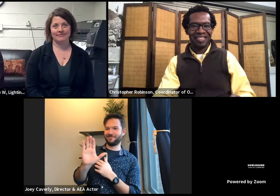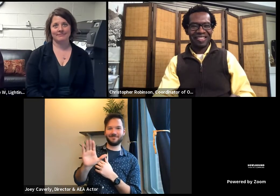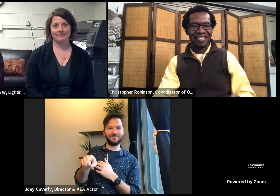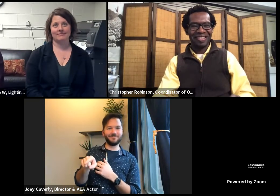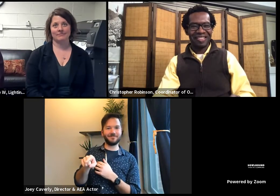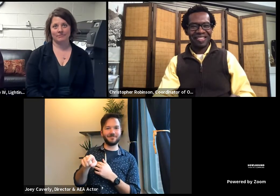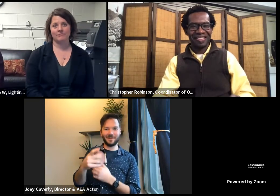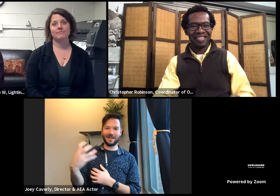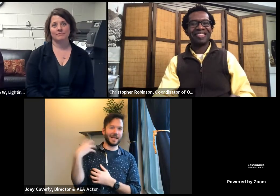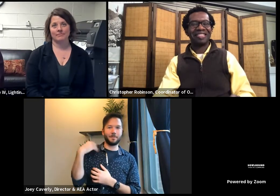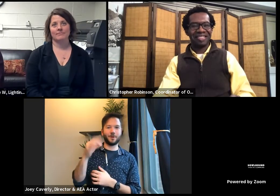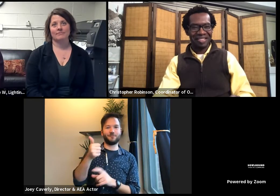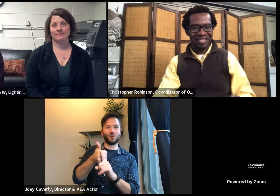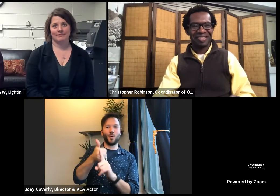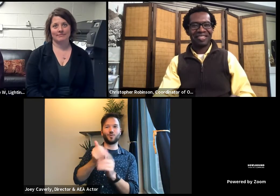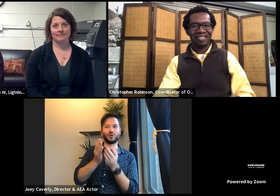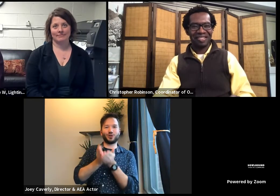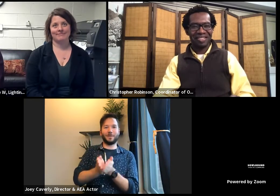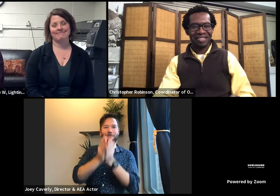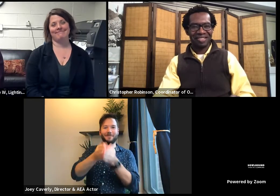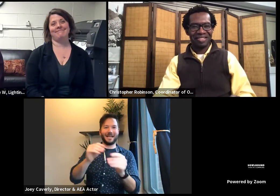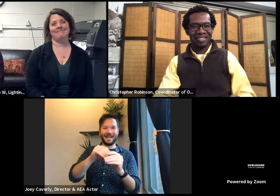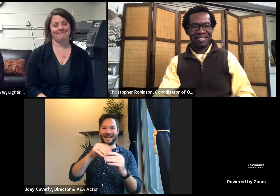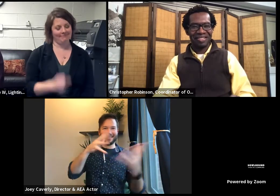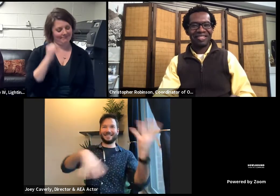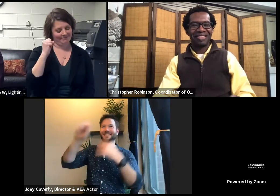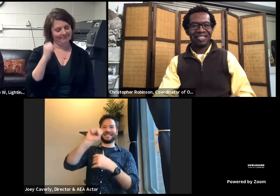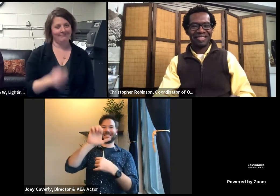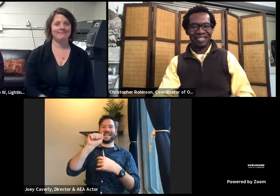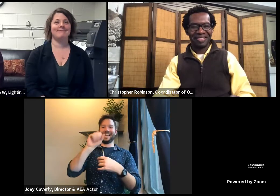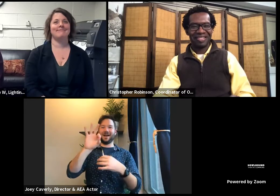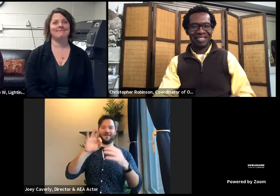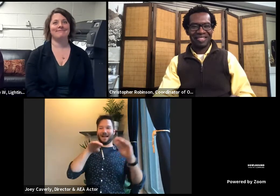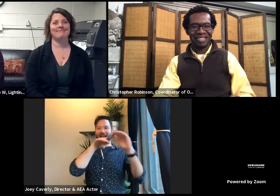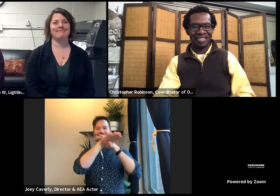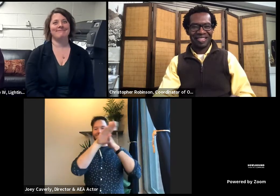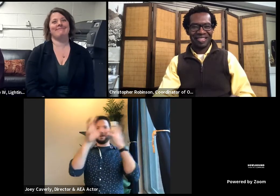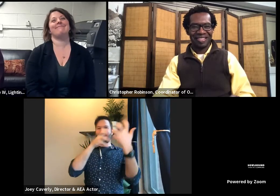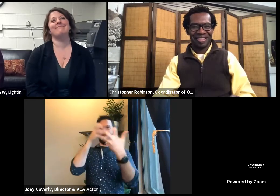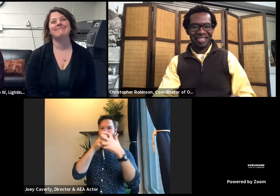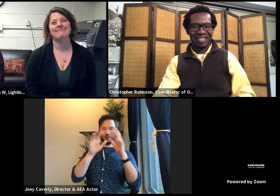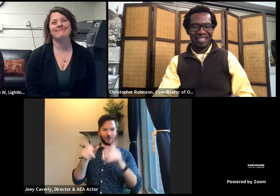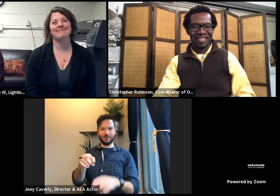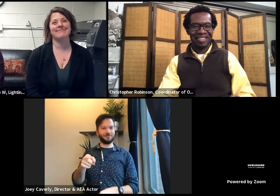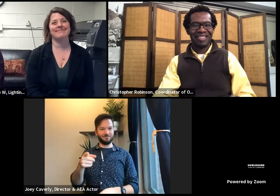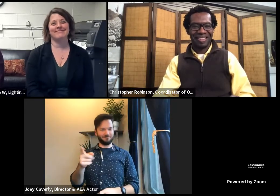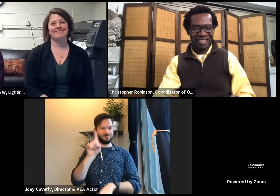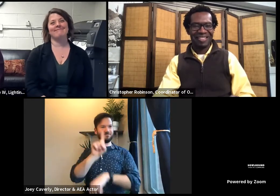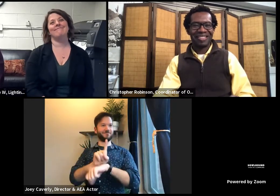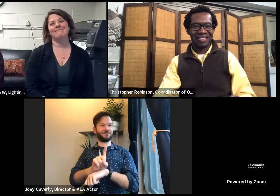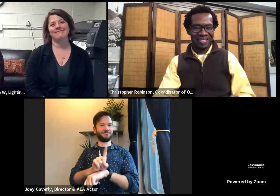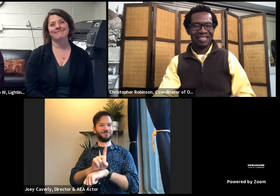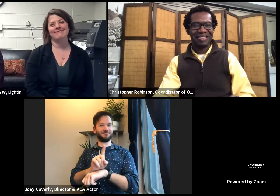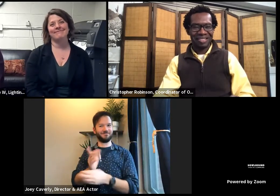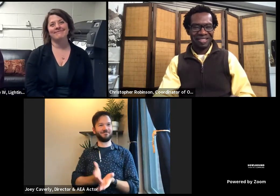She was able to navigate and be the captain of her own ship on the sea in terms of accommodations,